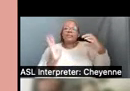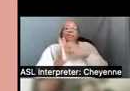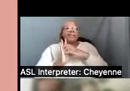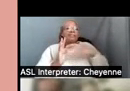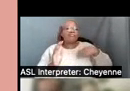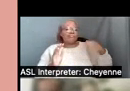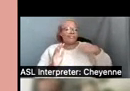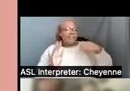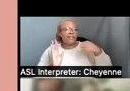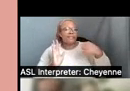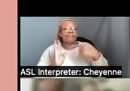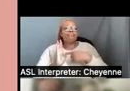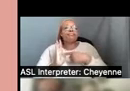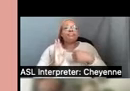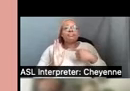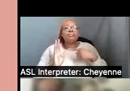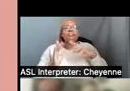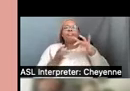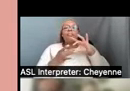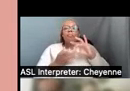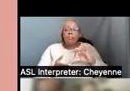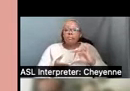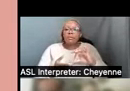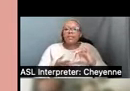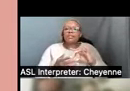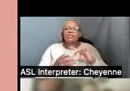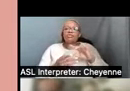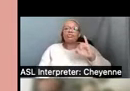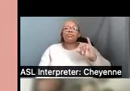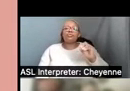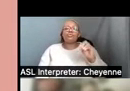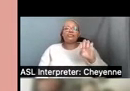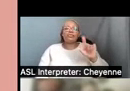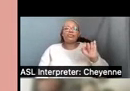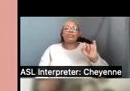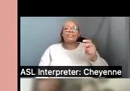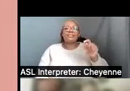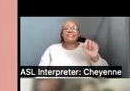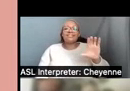journalistic practice. And thank you, by the way, for all the questions coming up in the chat.